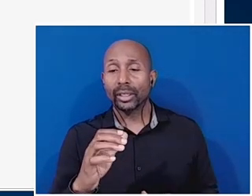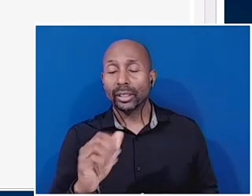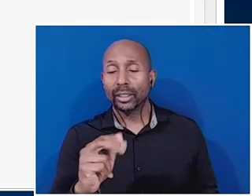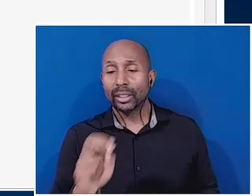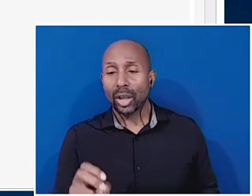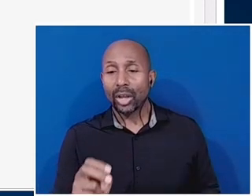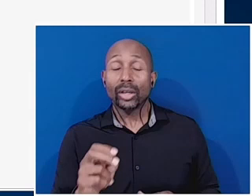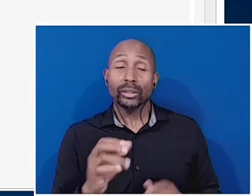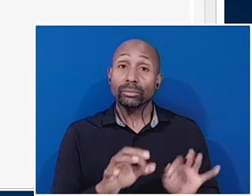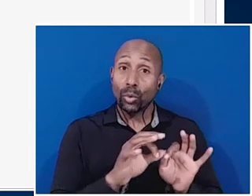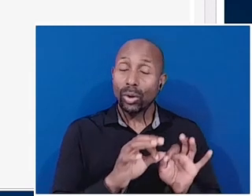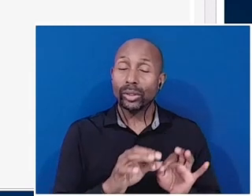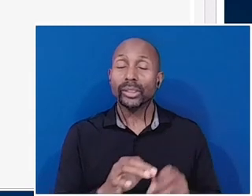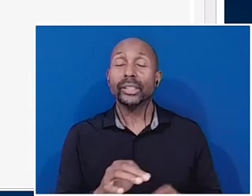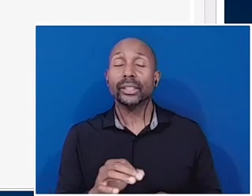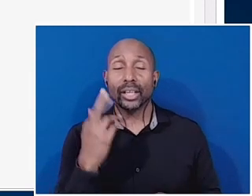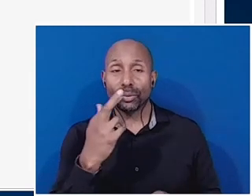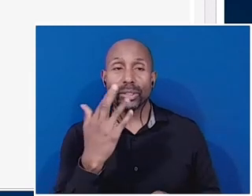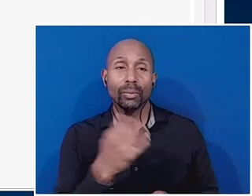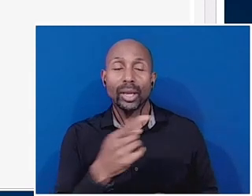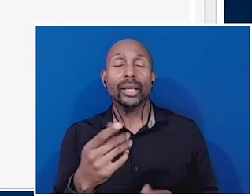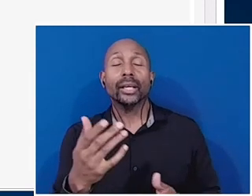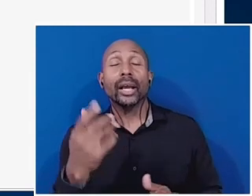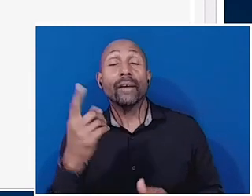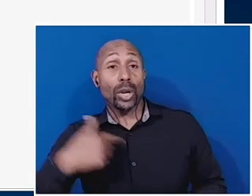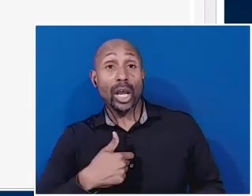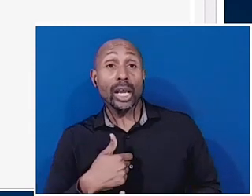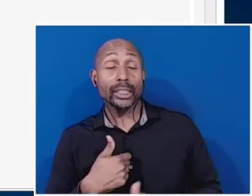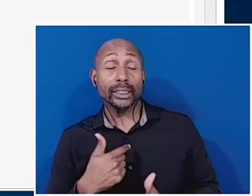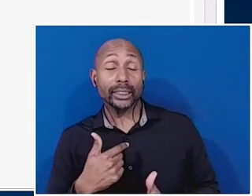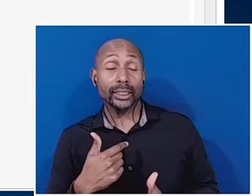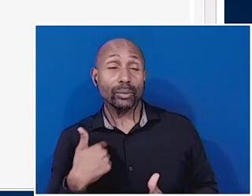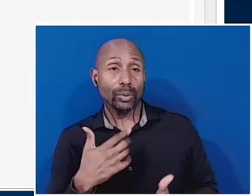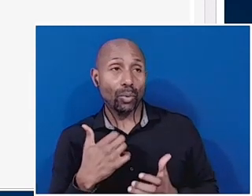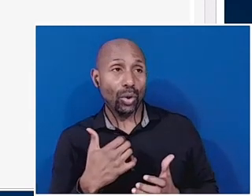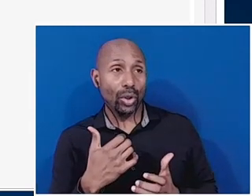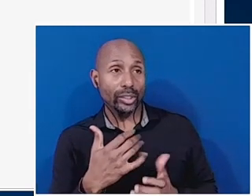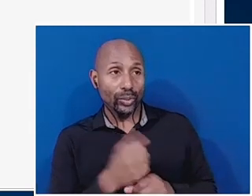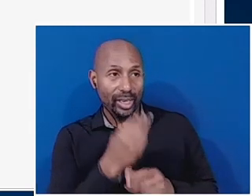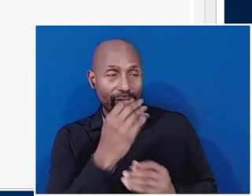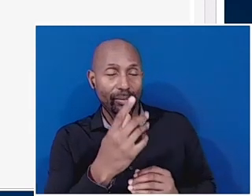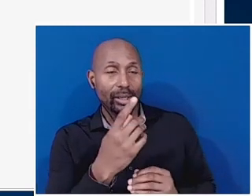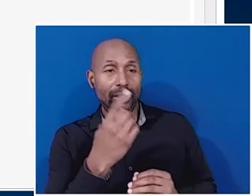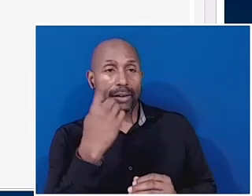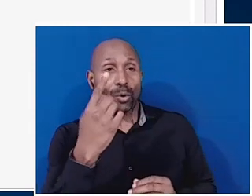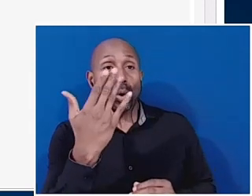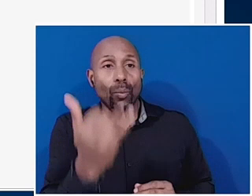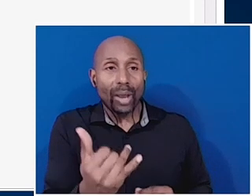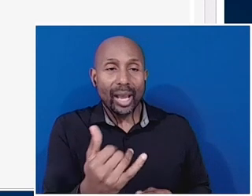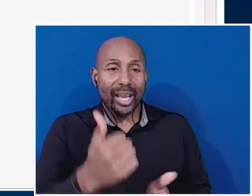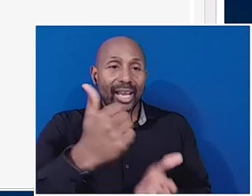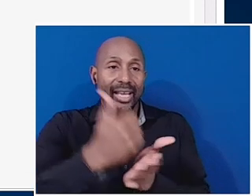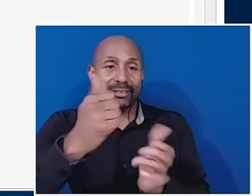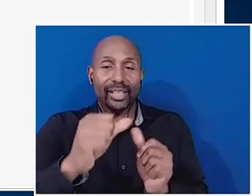information on the reason that an agency might have awarded extension for good cause, especially when it's an institution